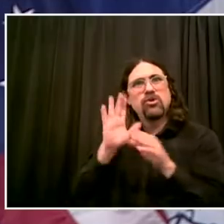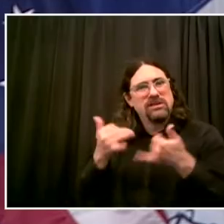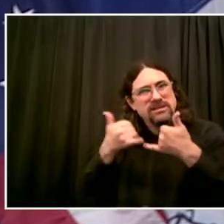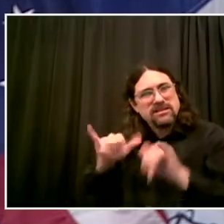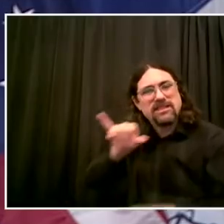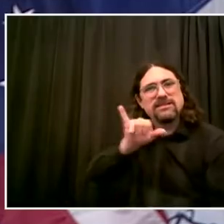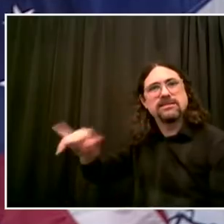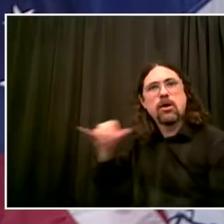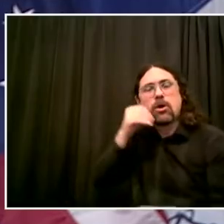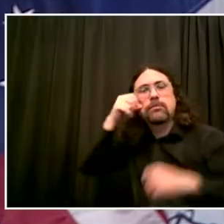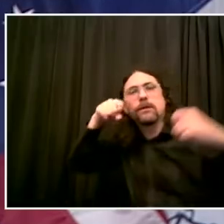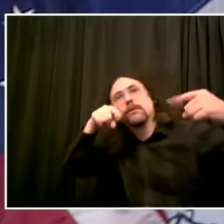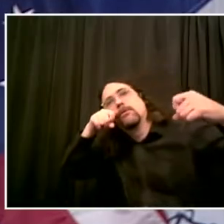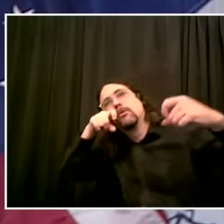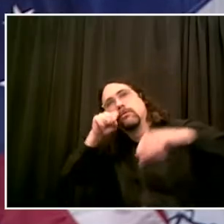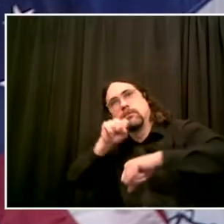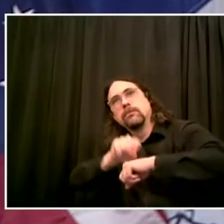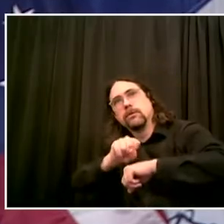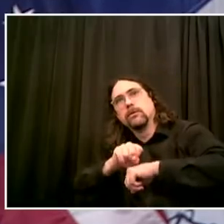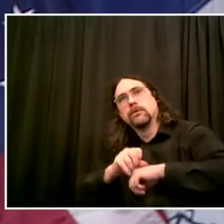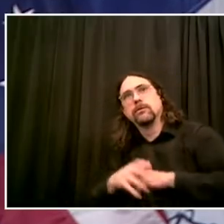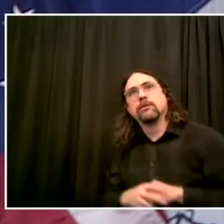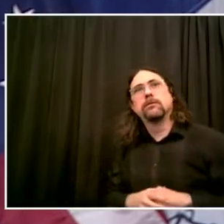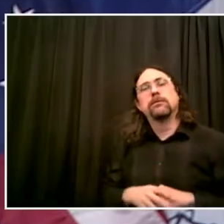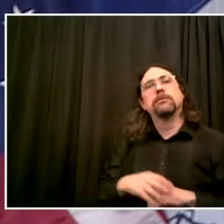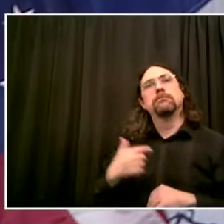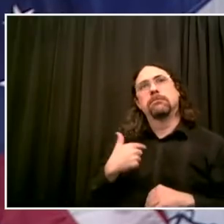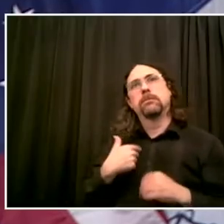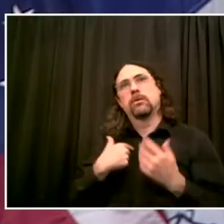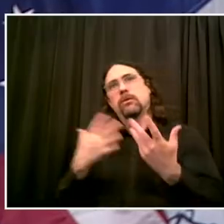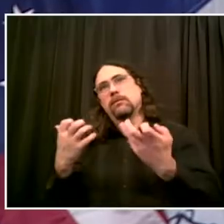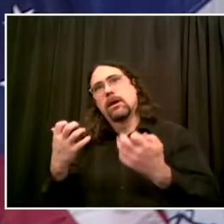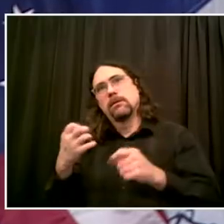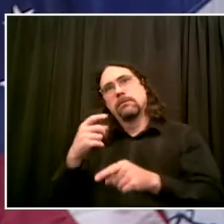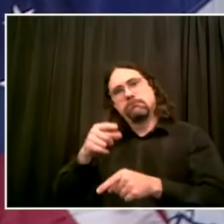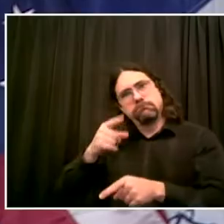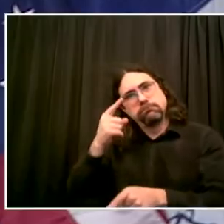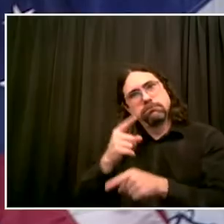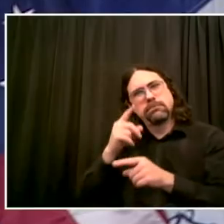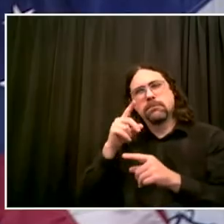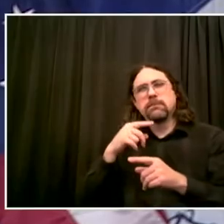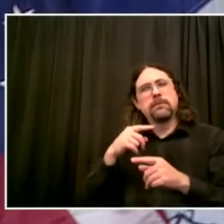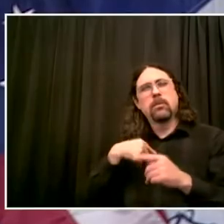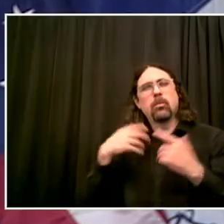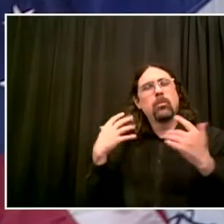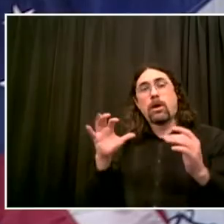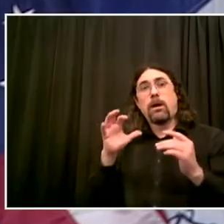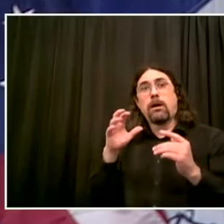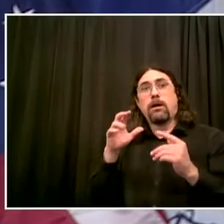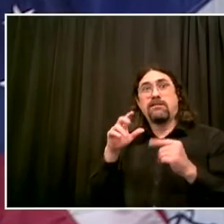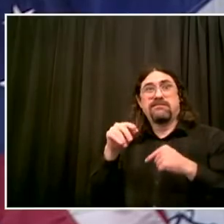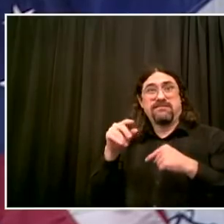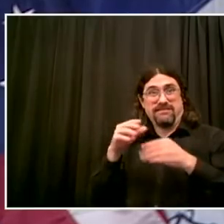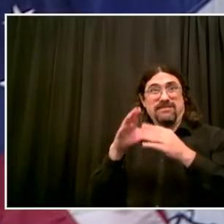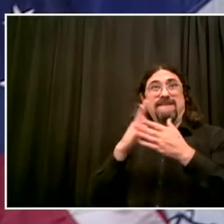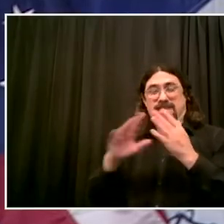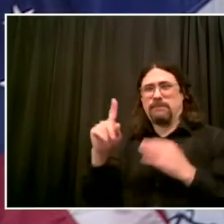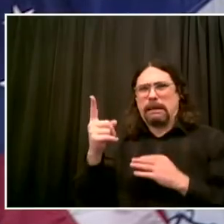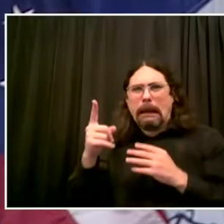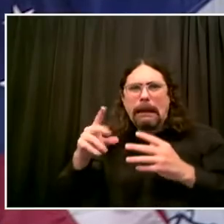OUR FUTURE. WE TO GET THAT